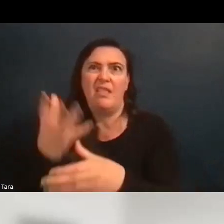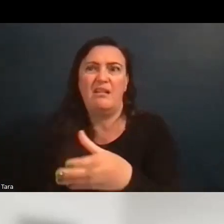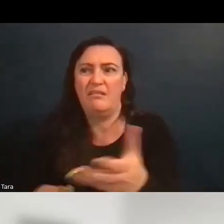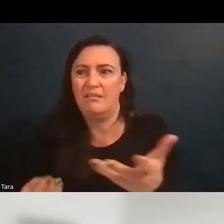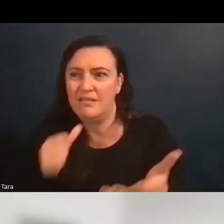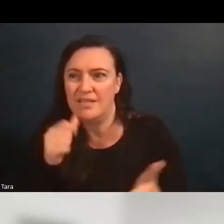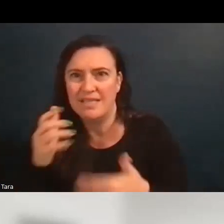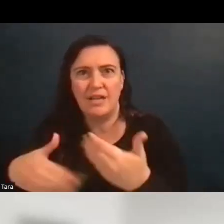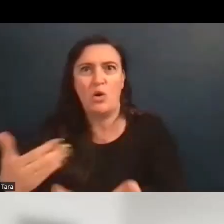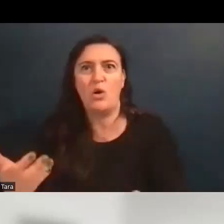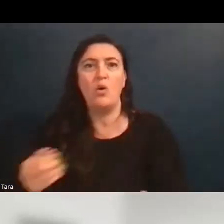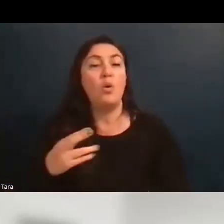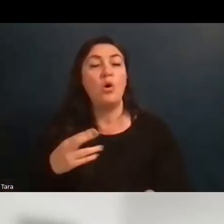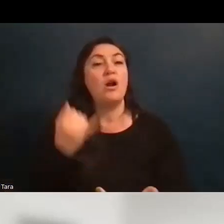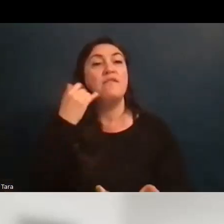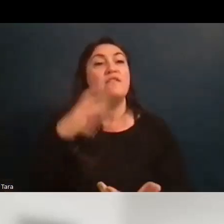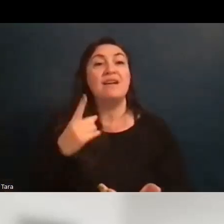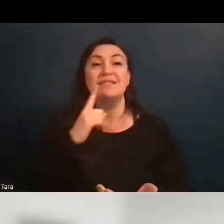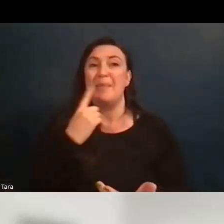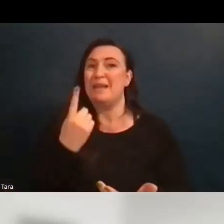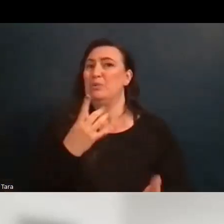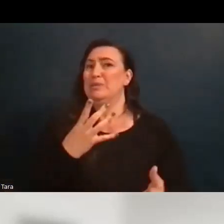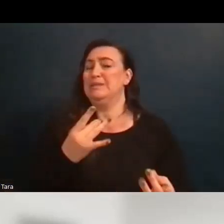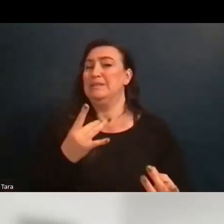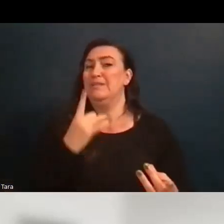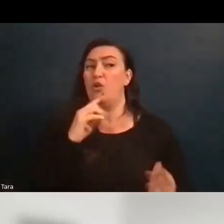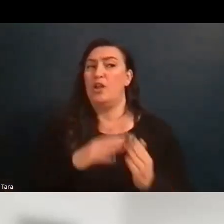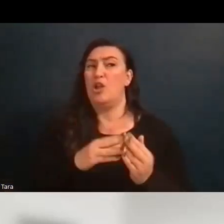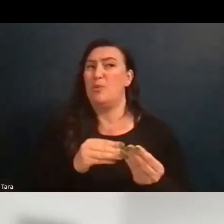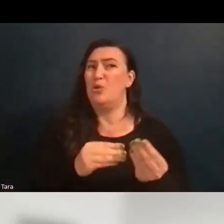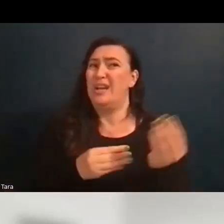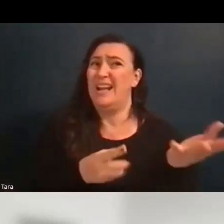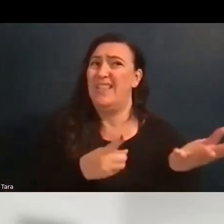challenging finding that the community is is going to struggle to deal with.